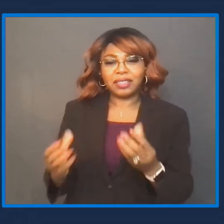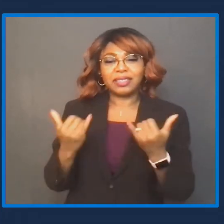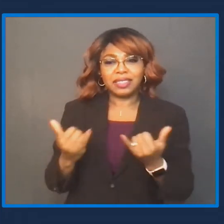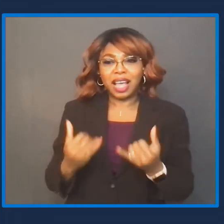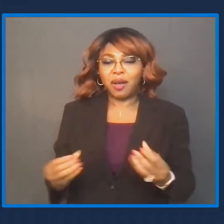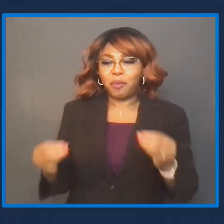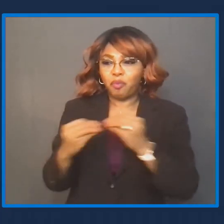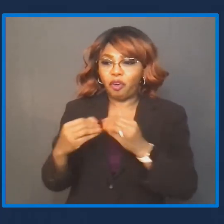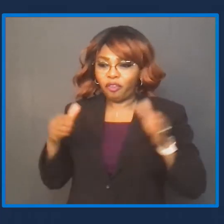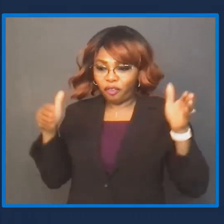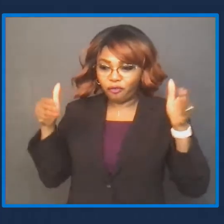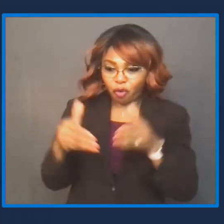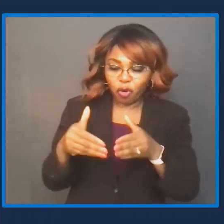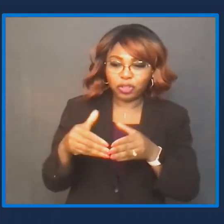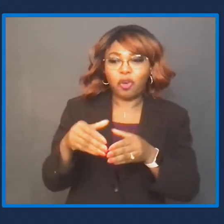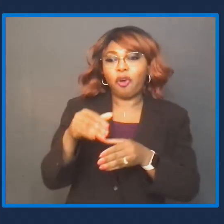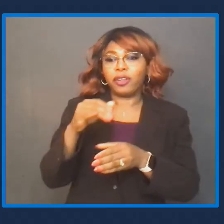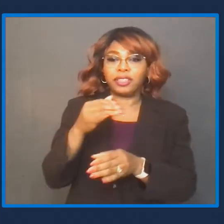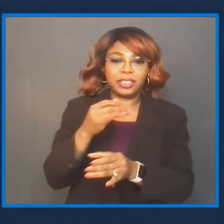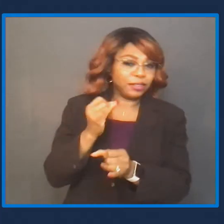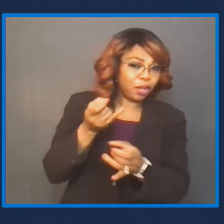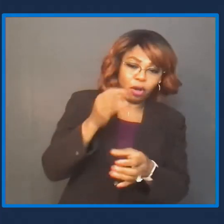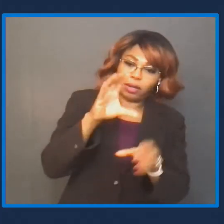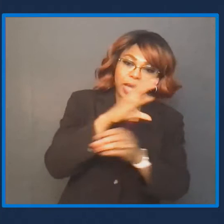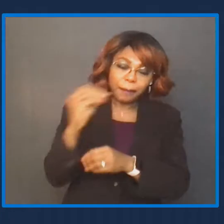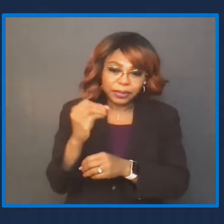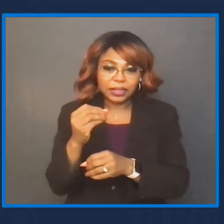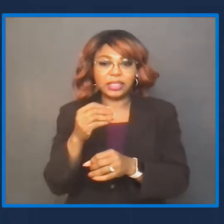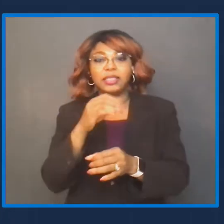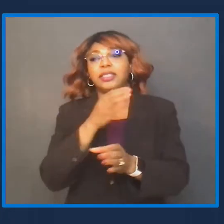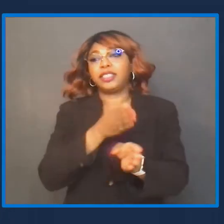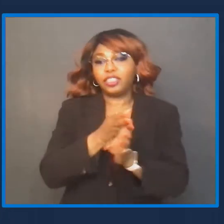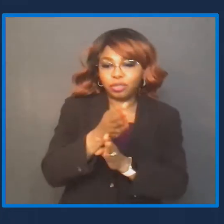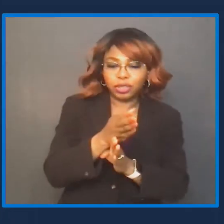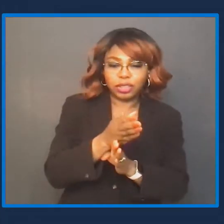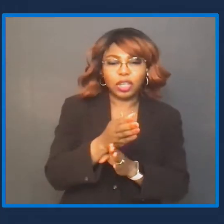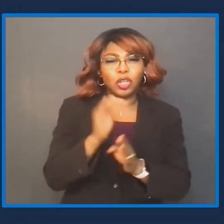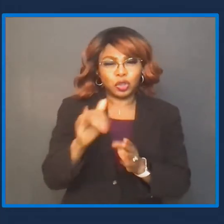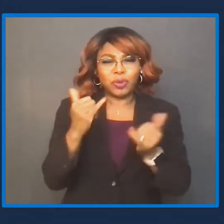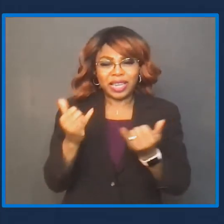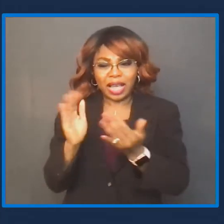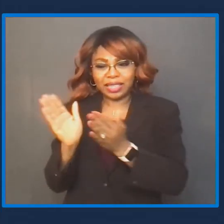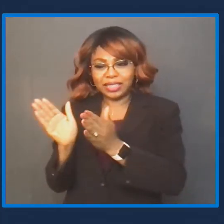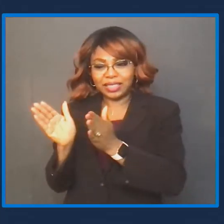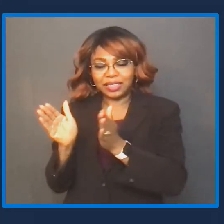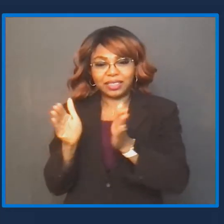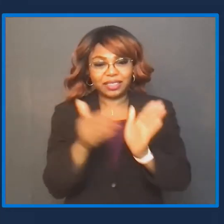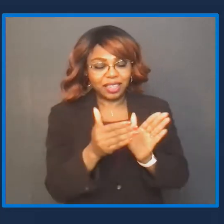I think that's what you're gonna start to hear this year. Some real credible industry voice on disability inclusion